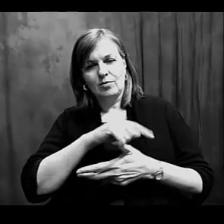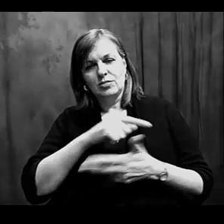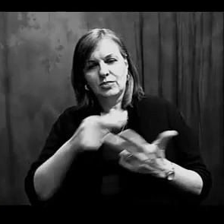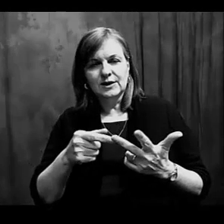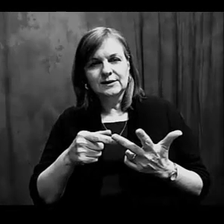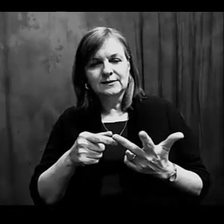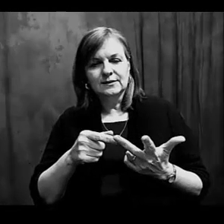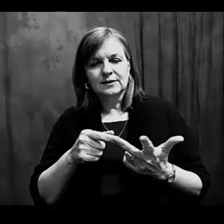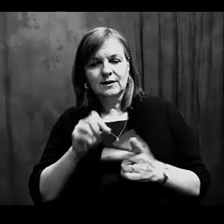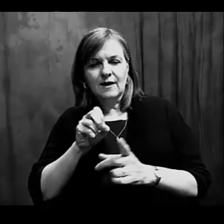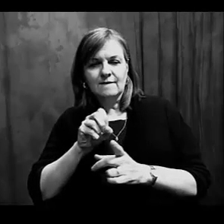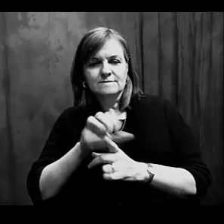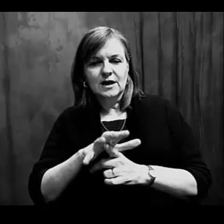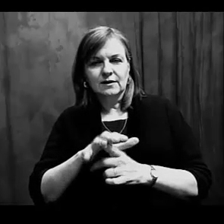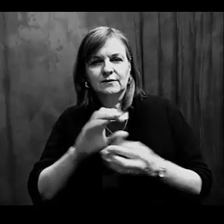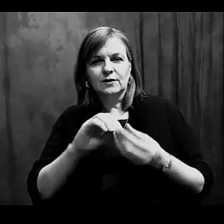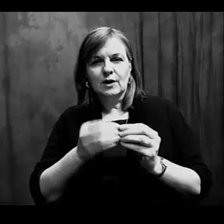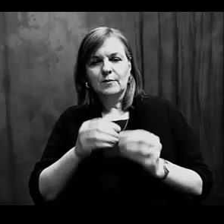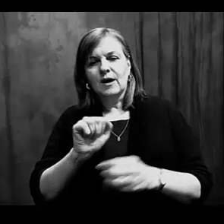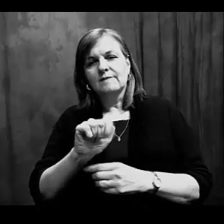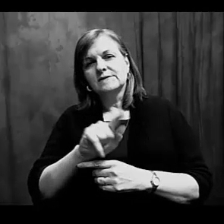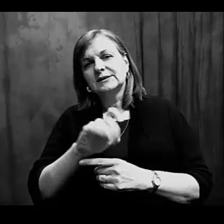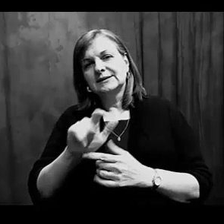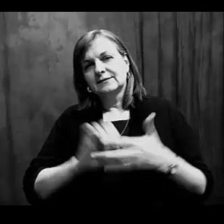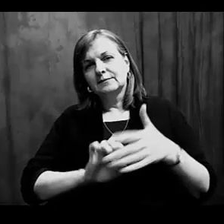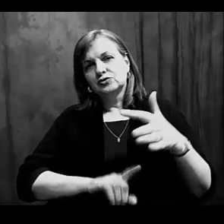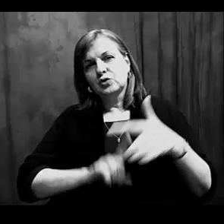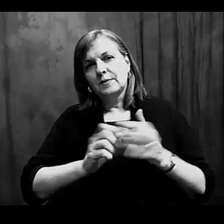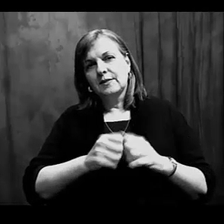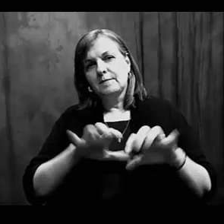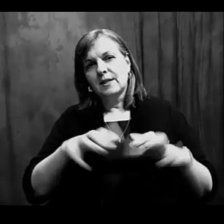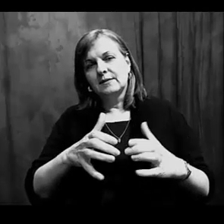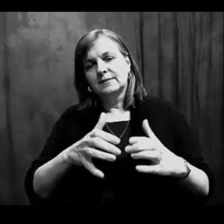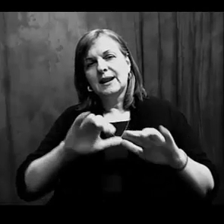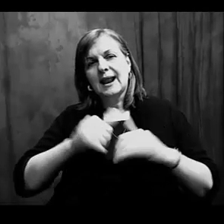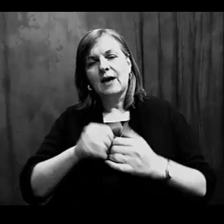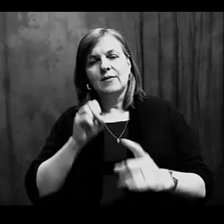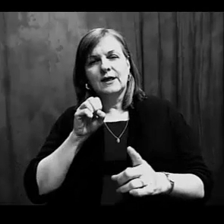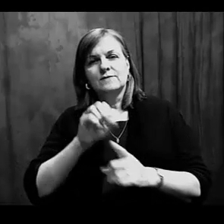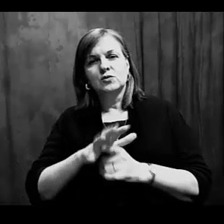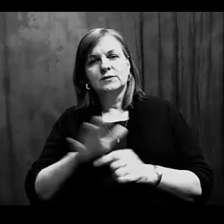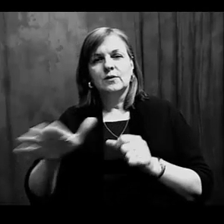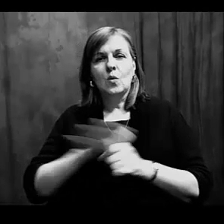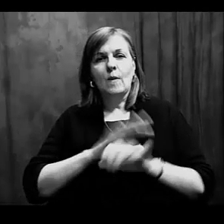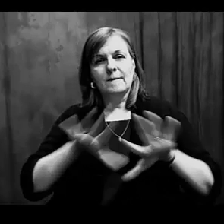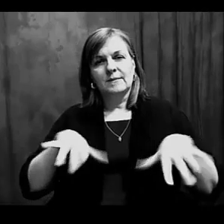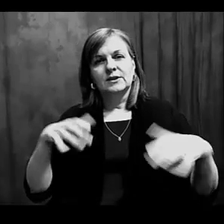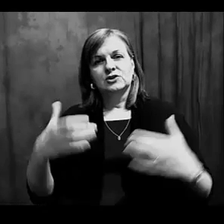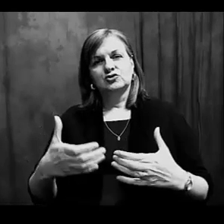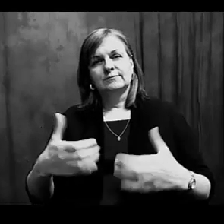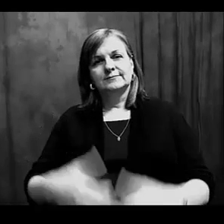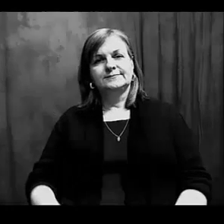we are going to look at how all these things change alleles in a population and how that influences the population